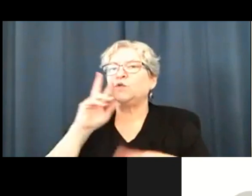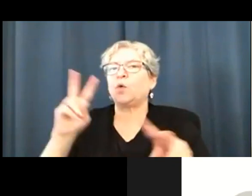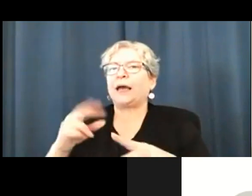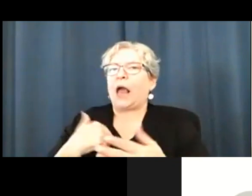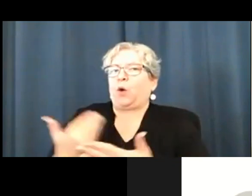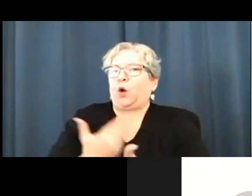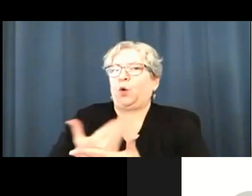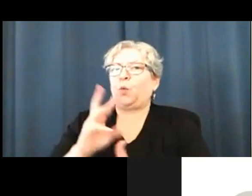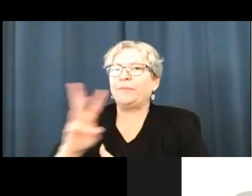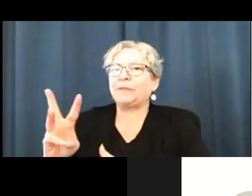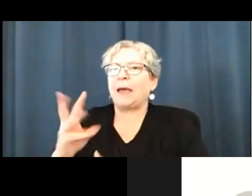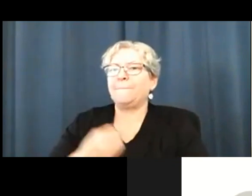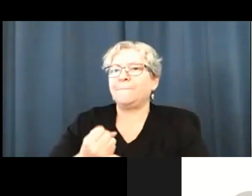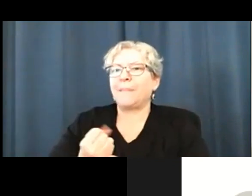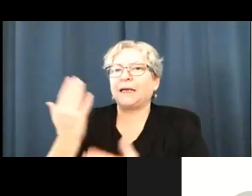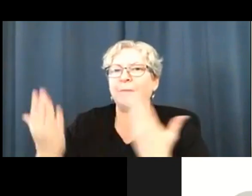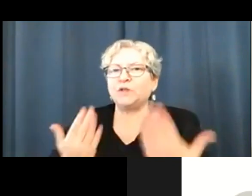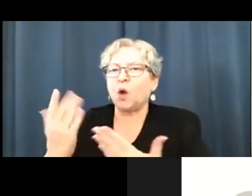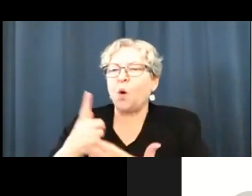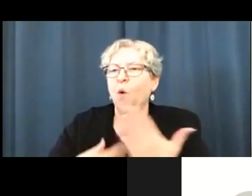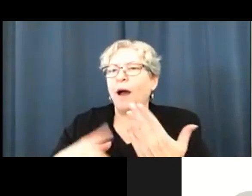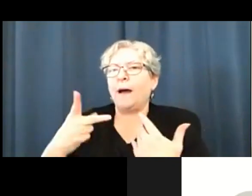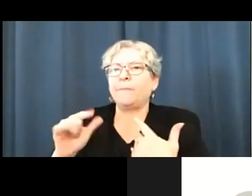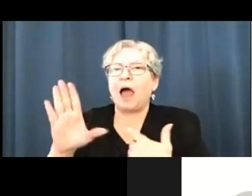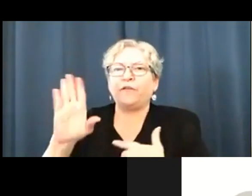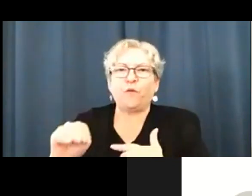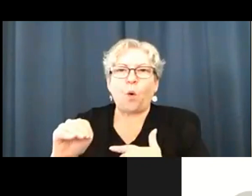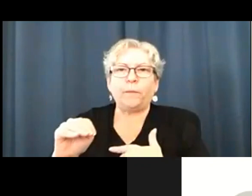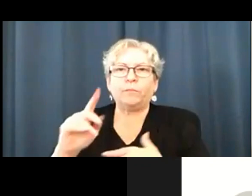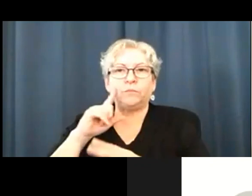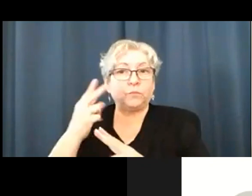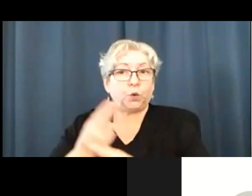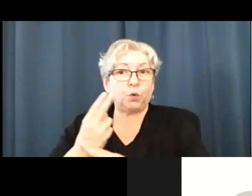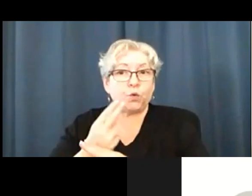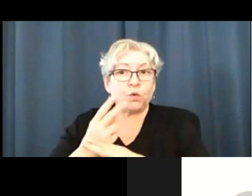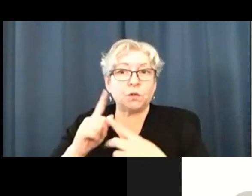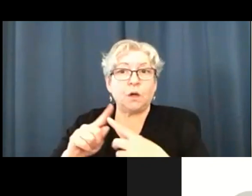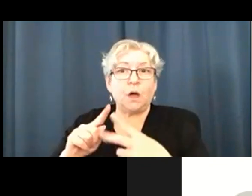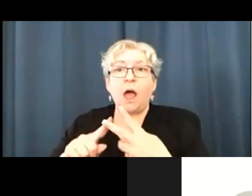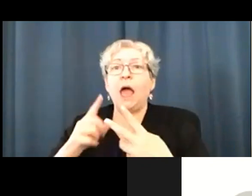make suggestions on what platform to use and that will save us